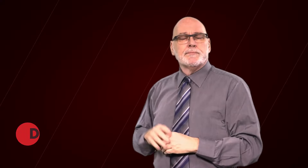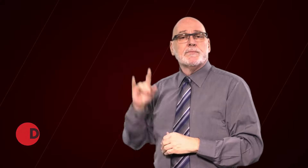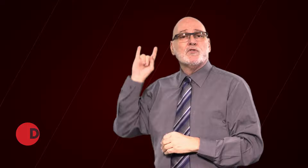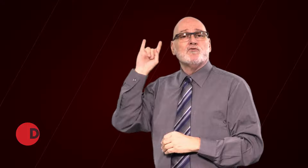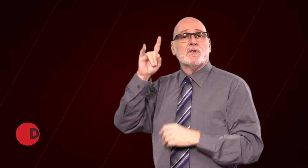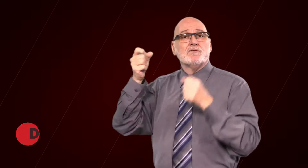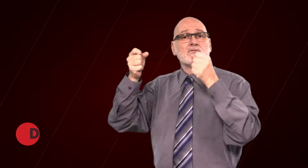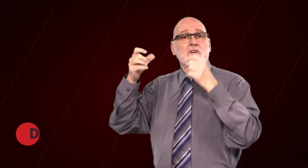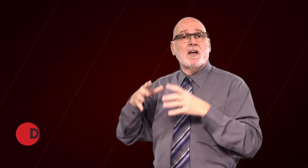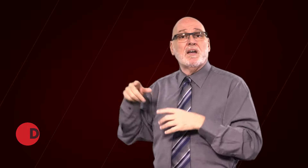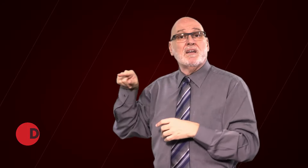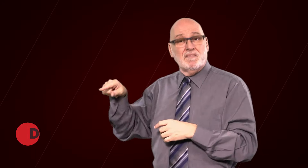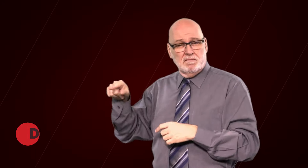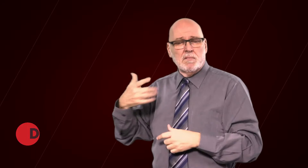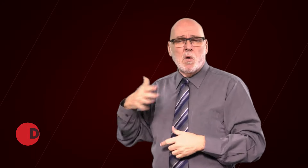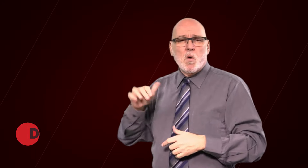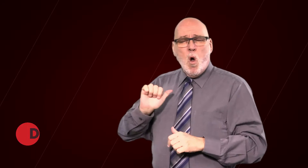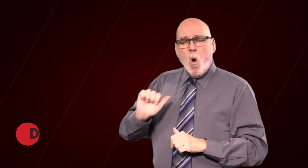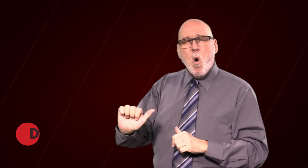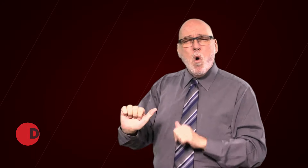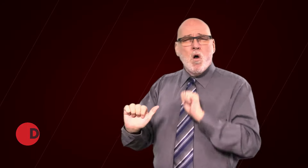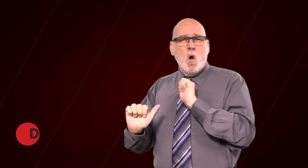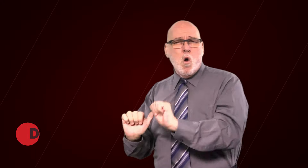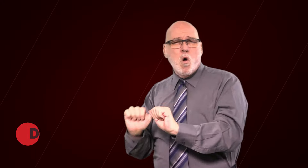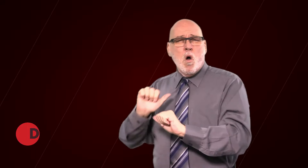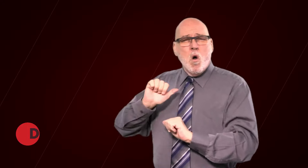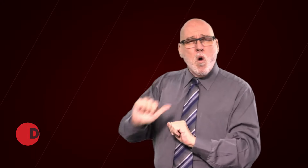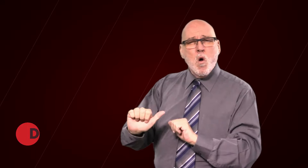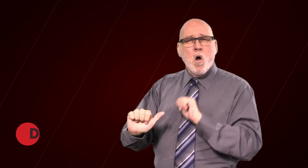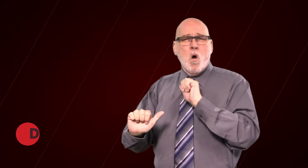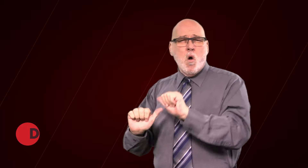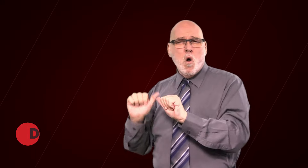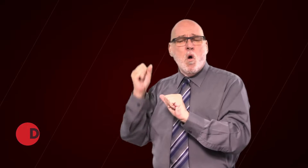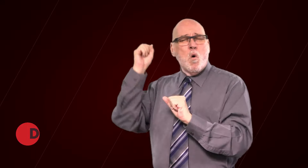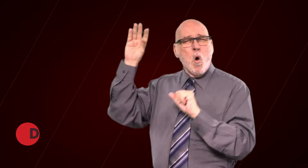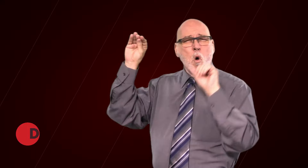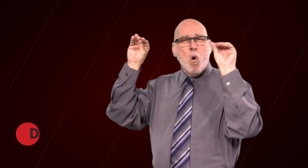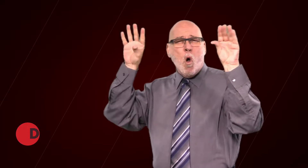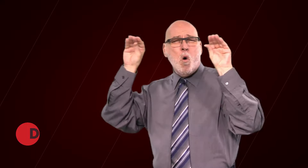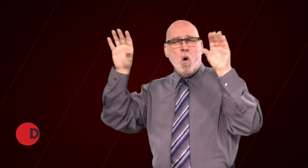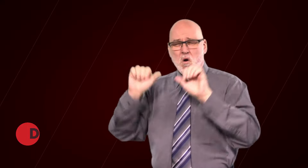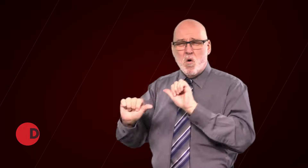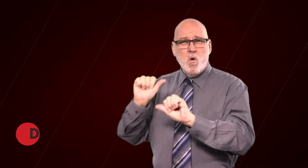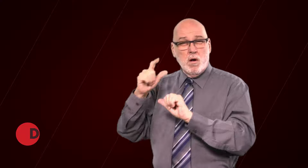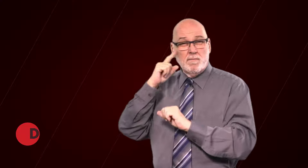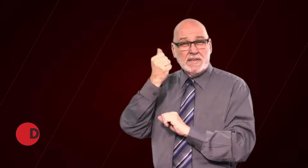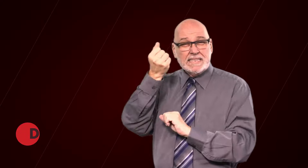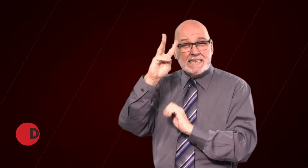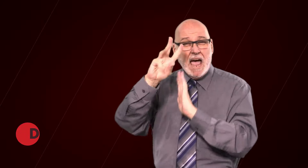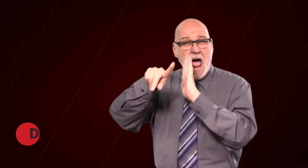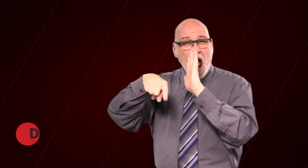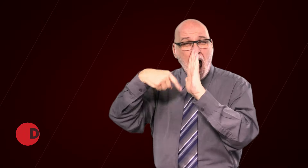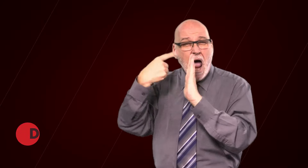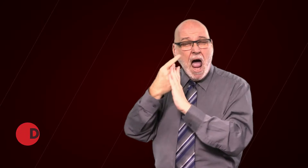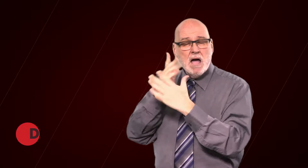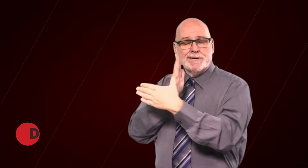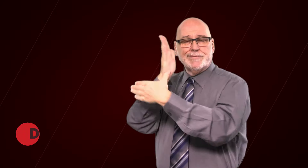The truck drivers pressed horns for as long as 16 hours